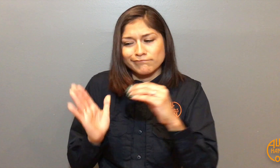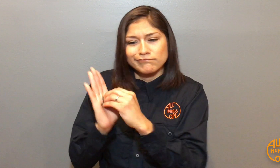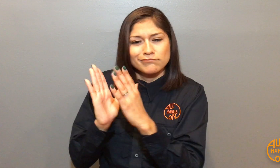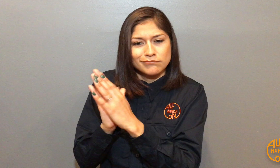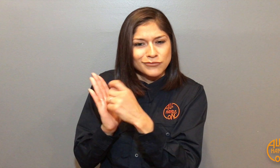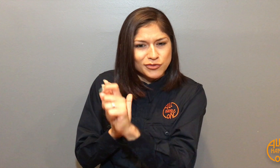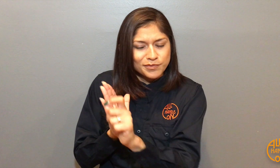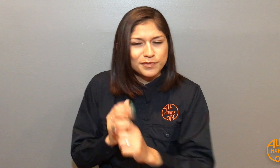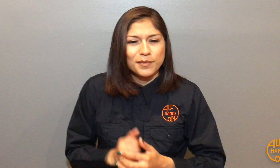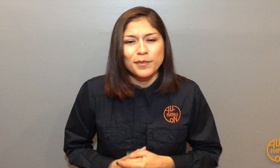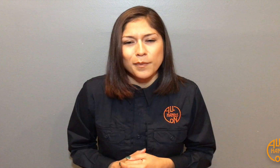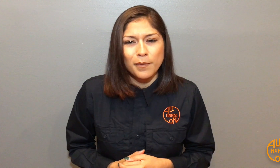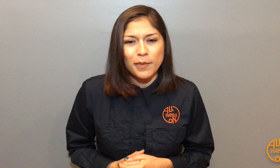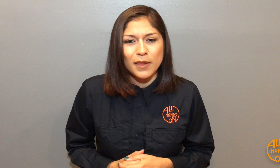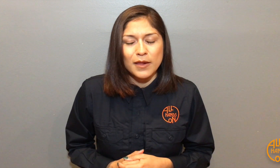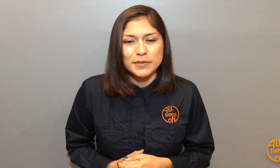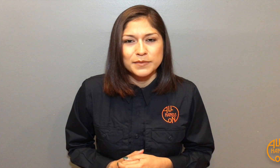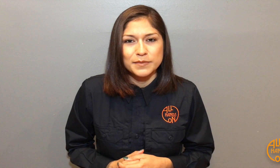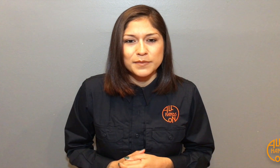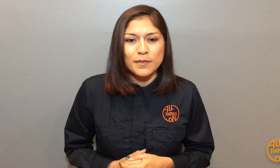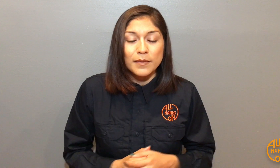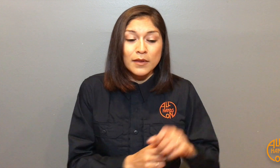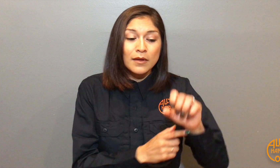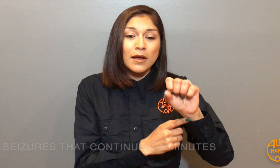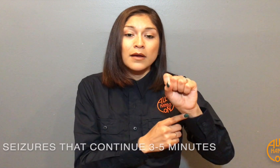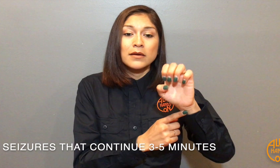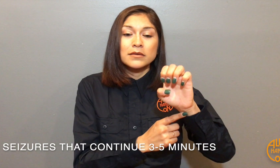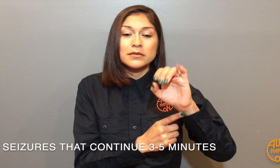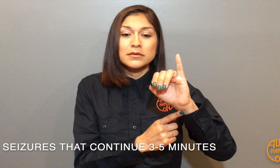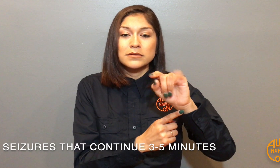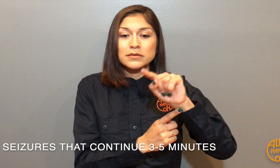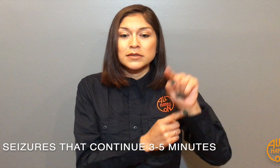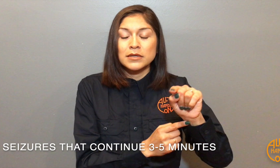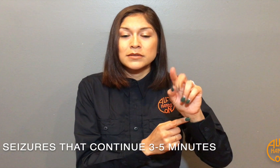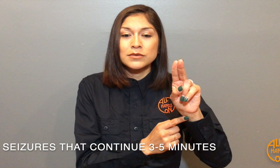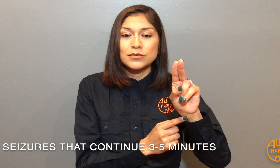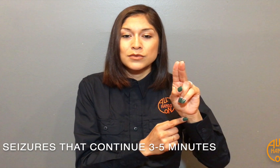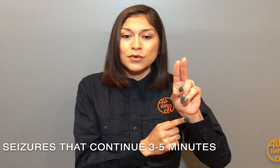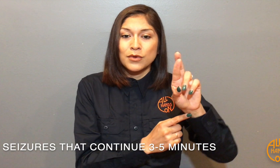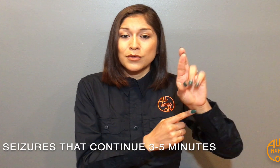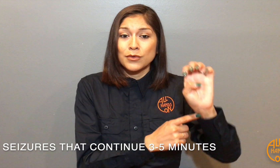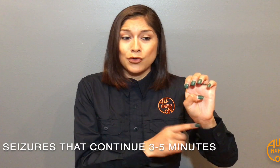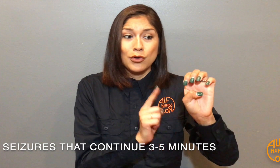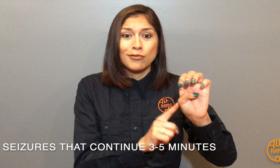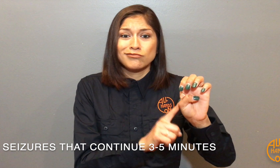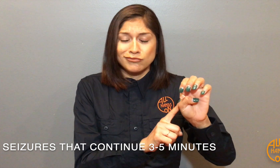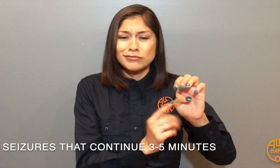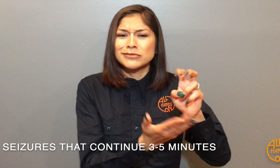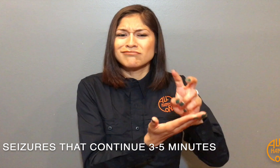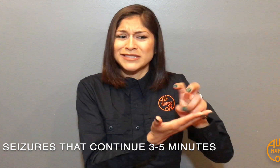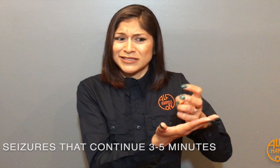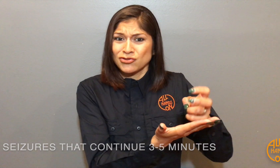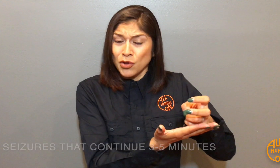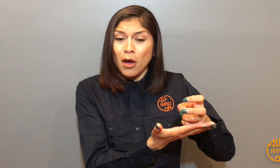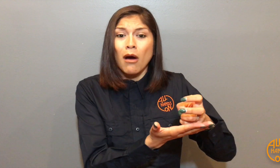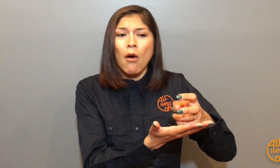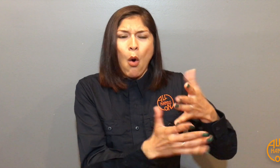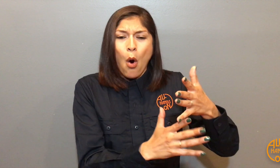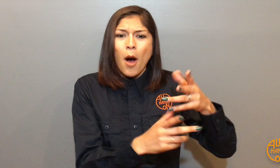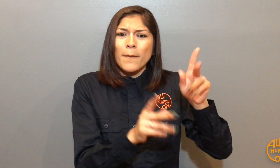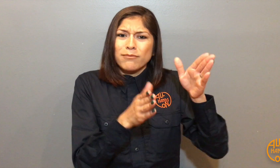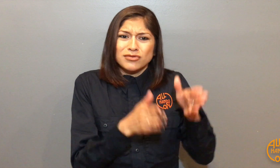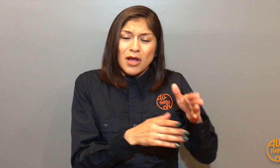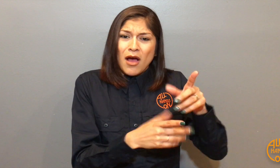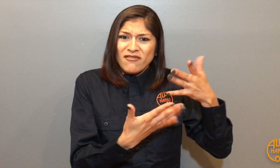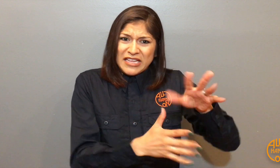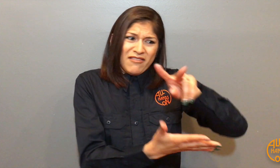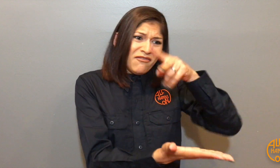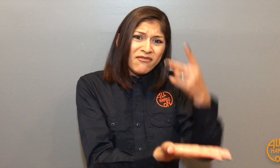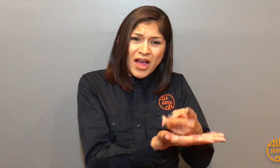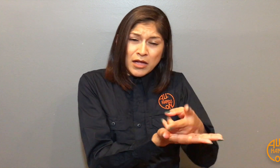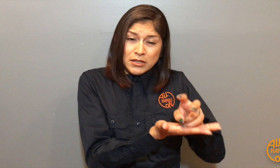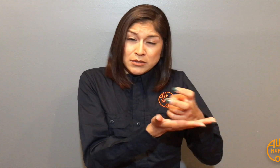that would be a box you would need to check, a seizure especially if a person